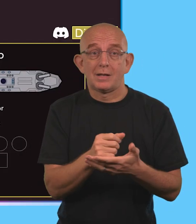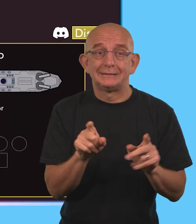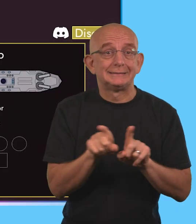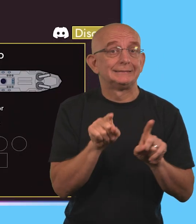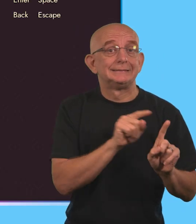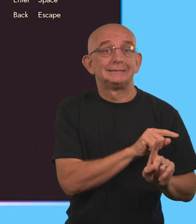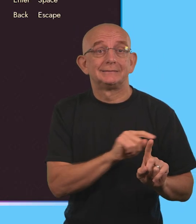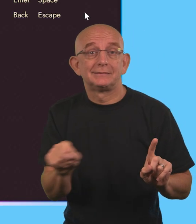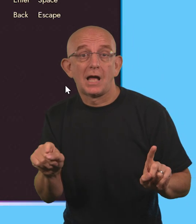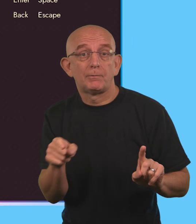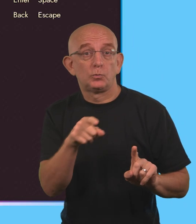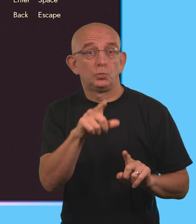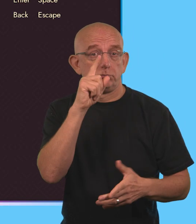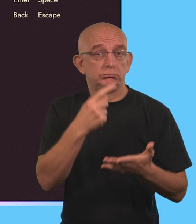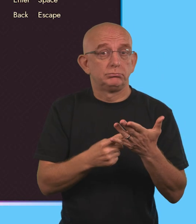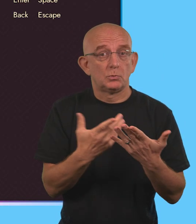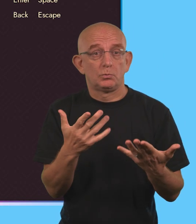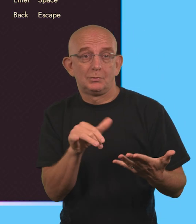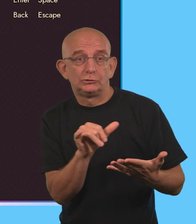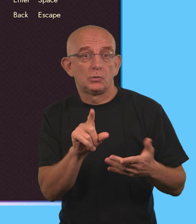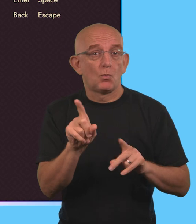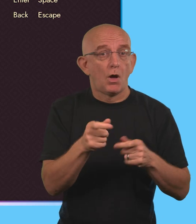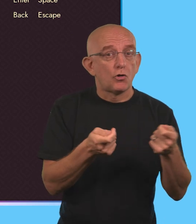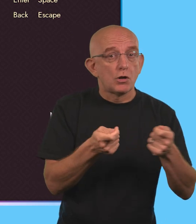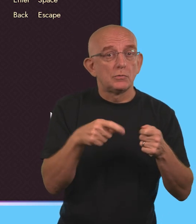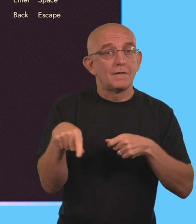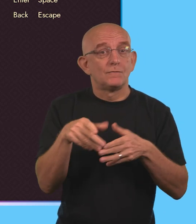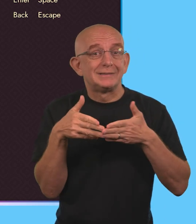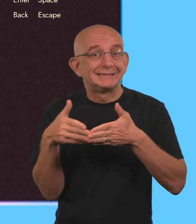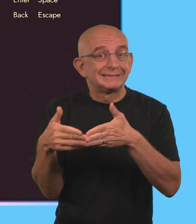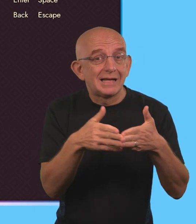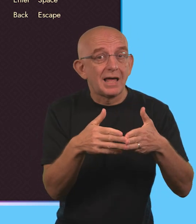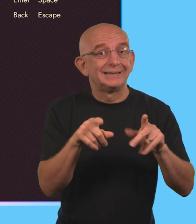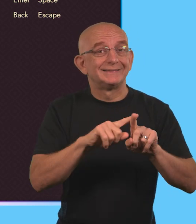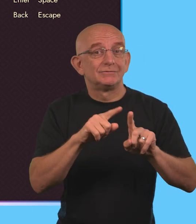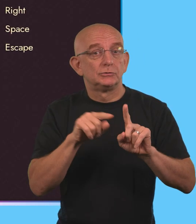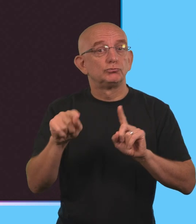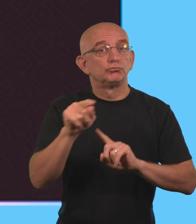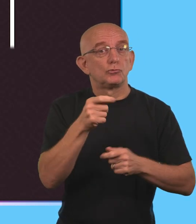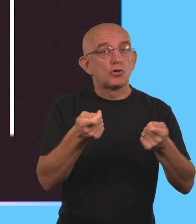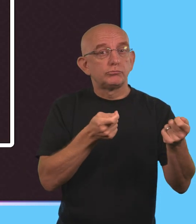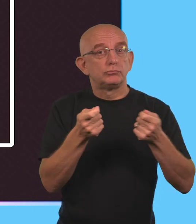With the keyboard, you can switch between tank controls and directional controls for most ships,